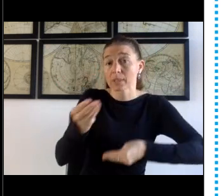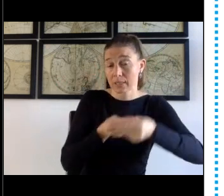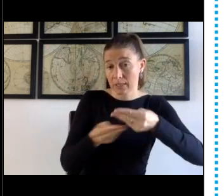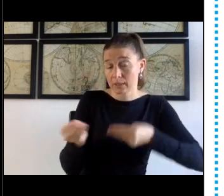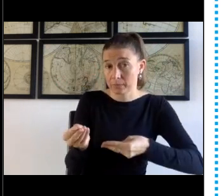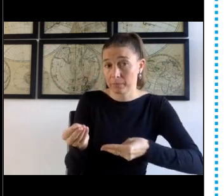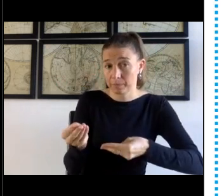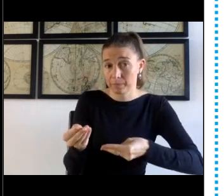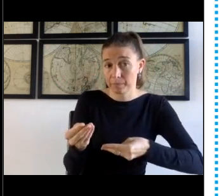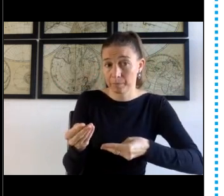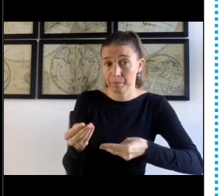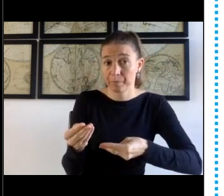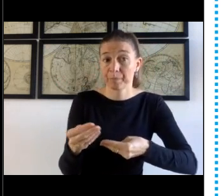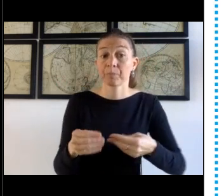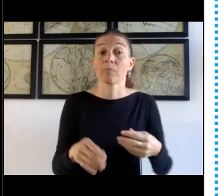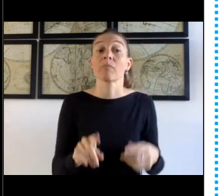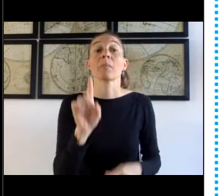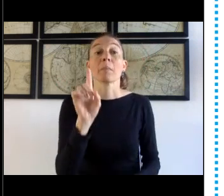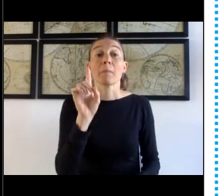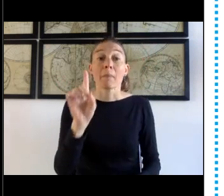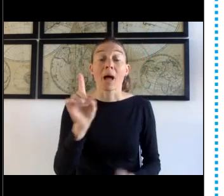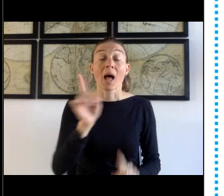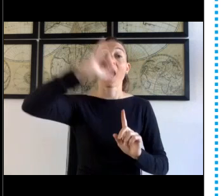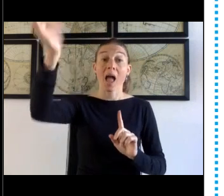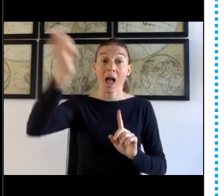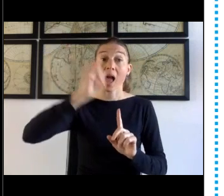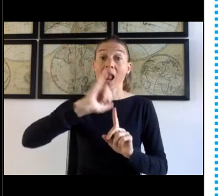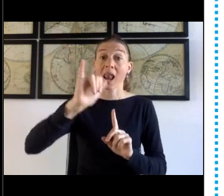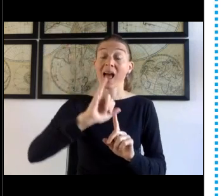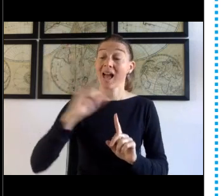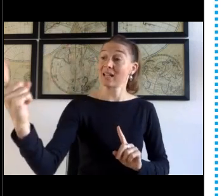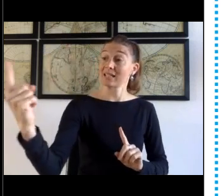that airlines when doing this practice they need to give